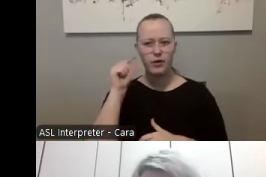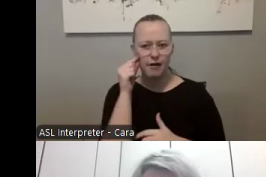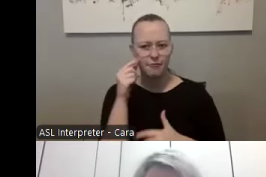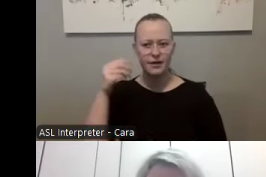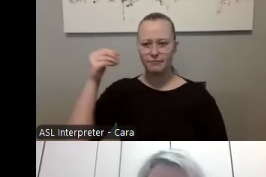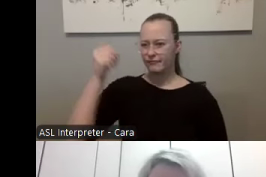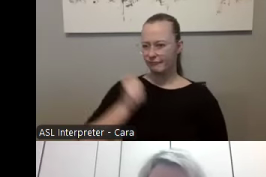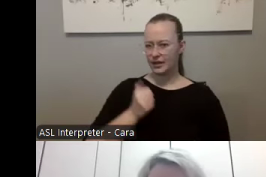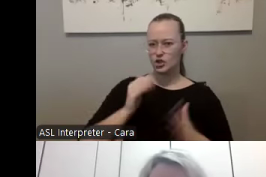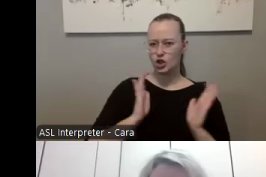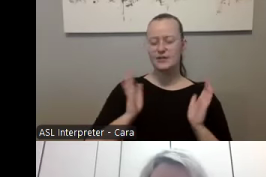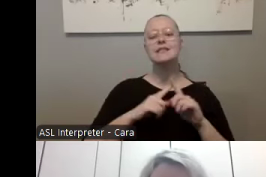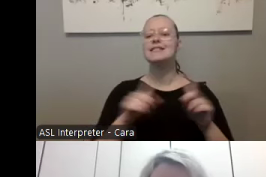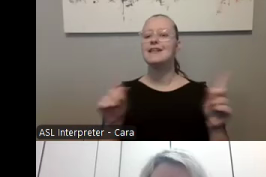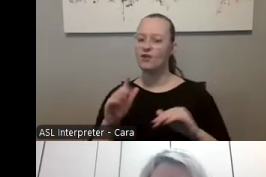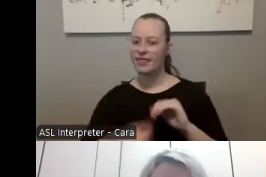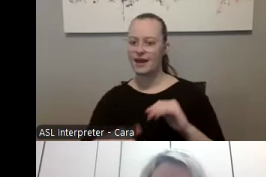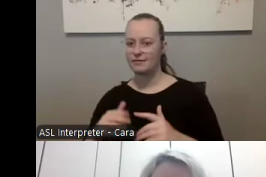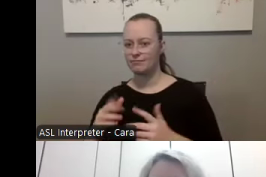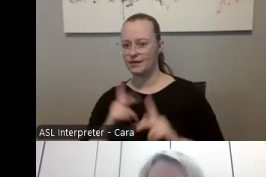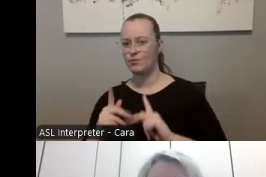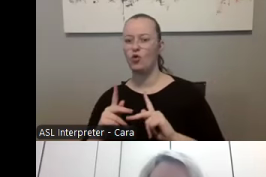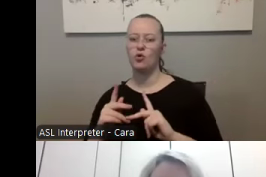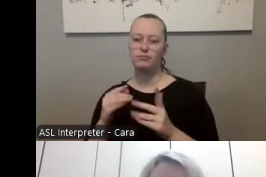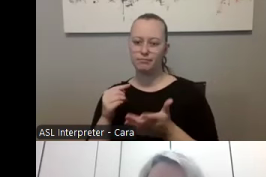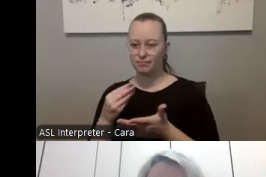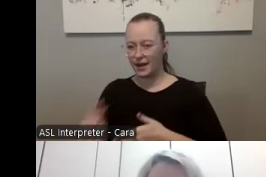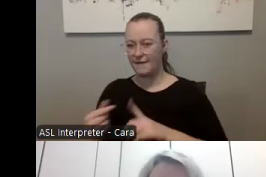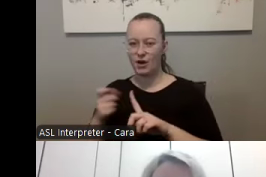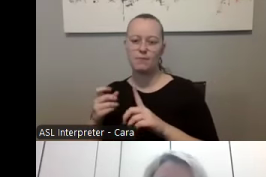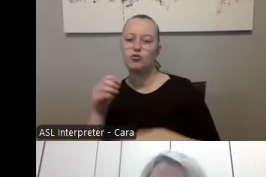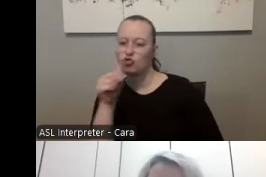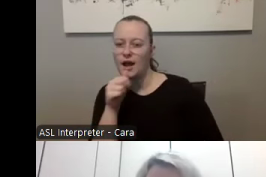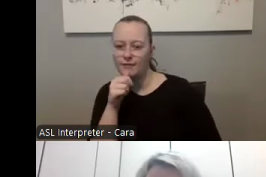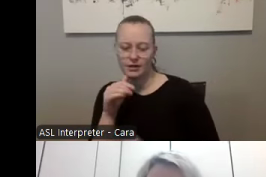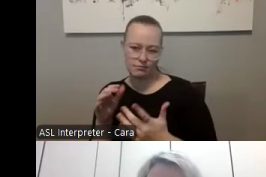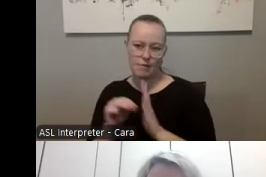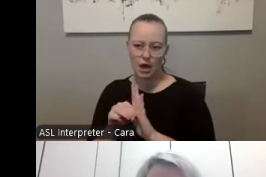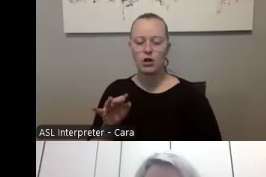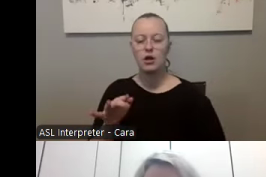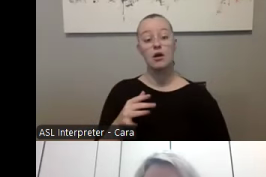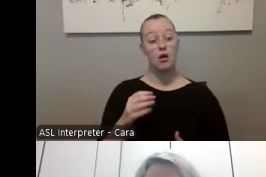differ from those who are working under a private pay model or how self direction models may or may not lead to different